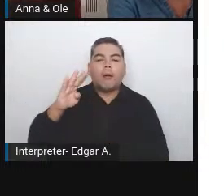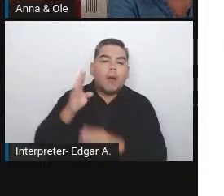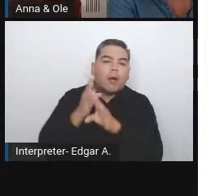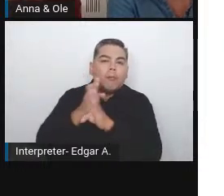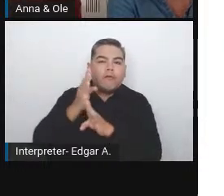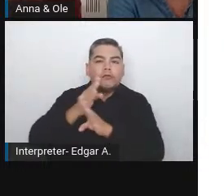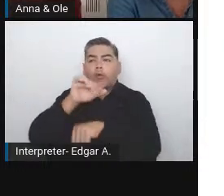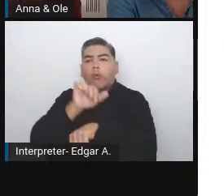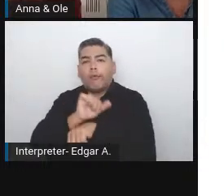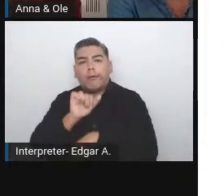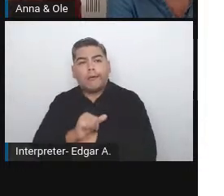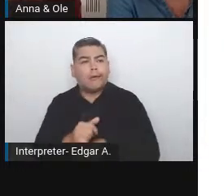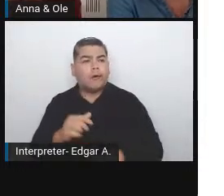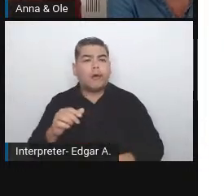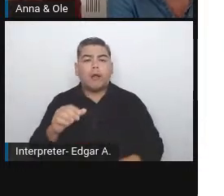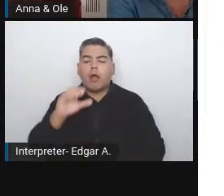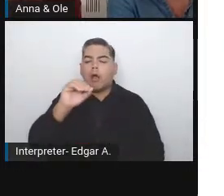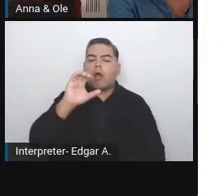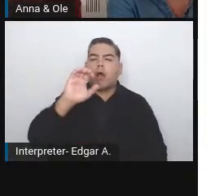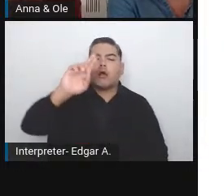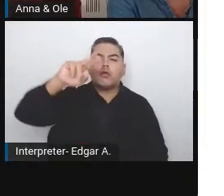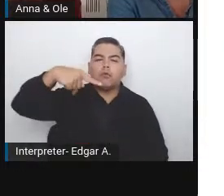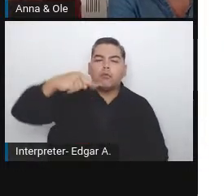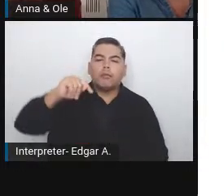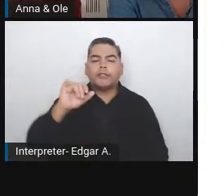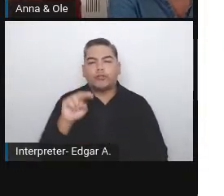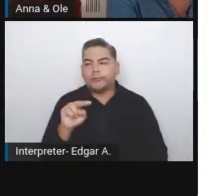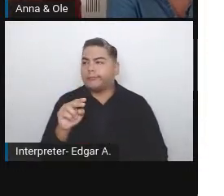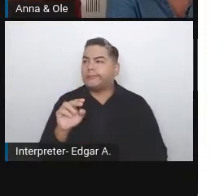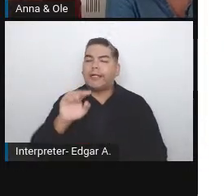search field because this subject or area had so many different names.